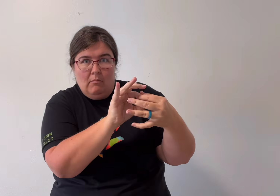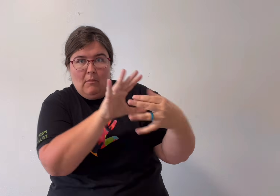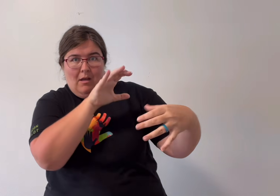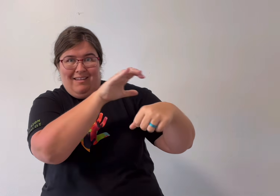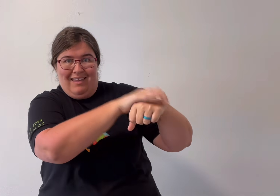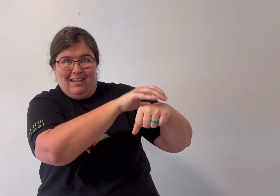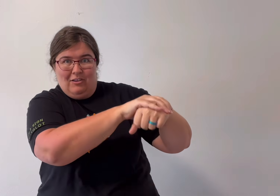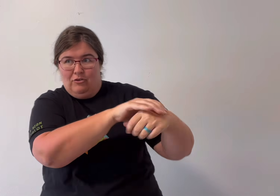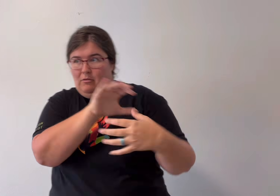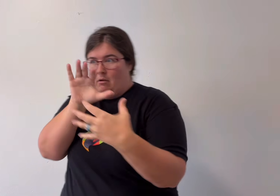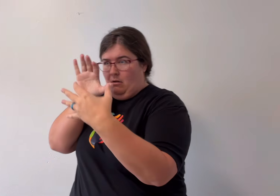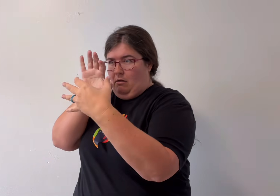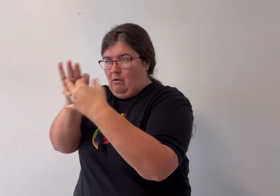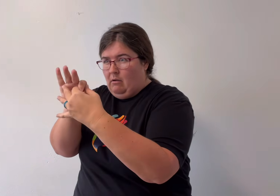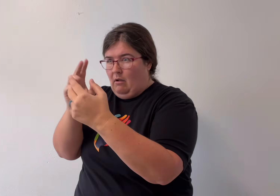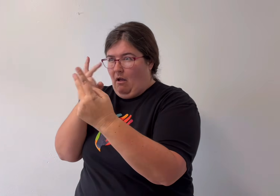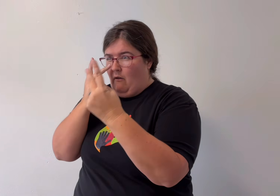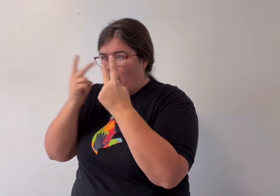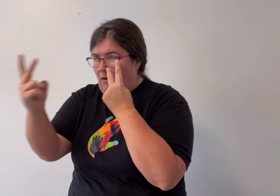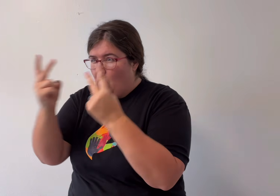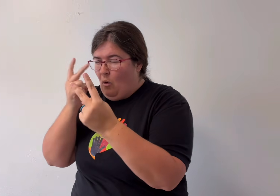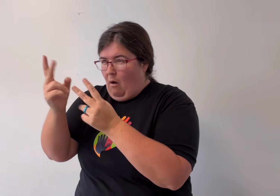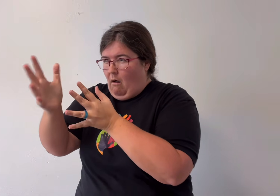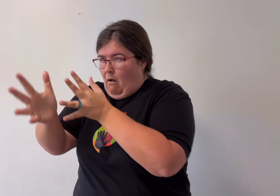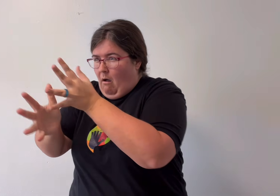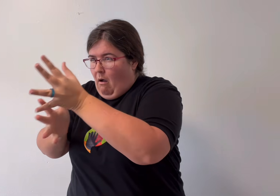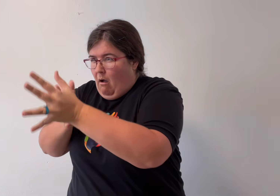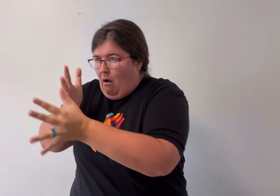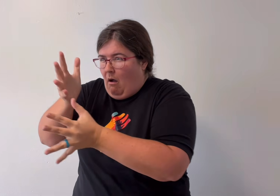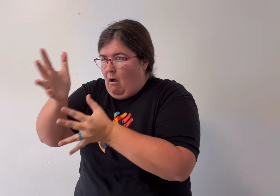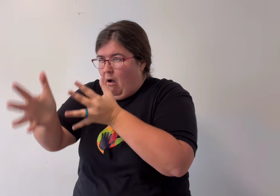disconnect from English and connect to a visual language.